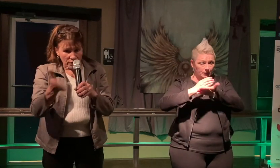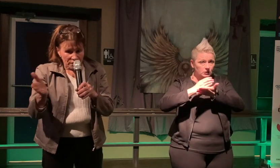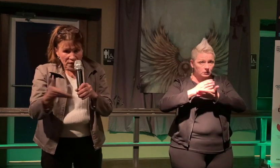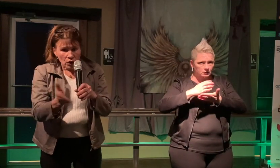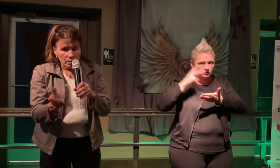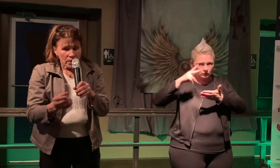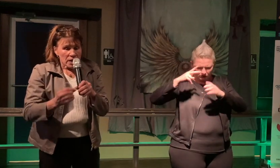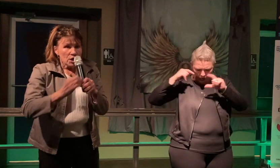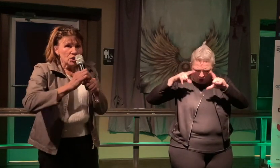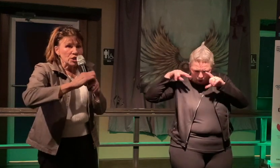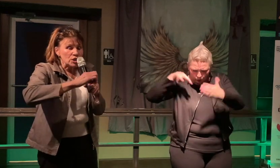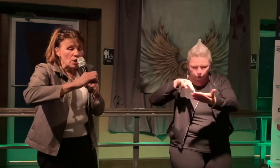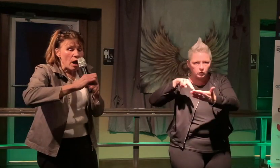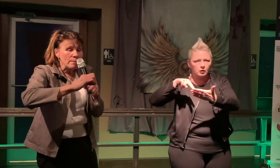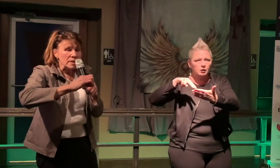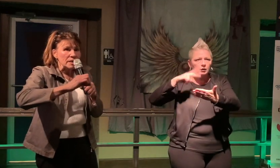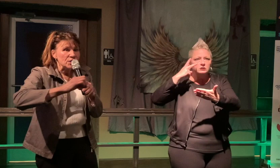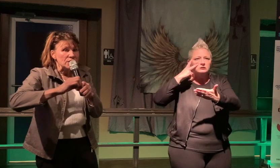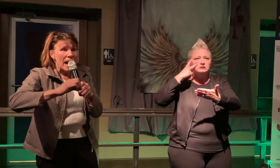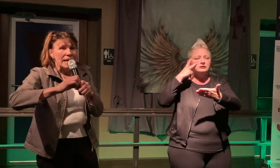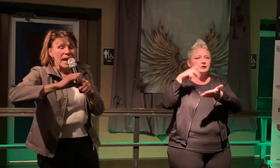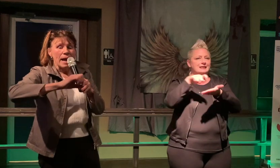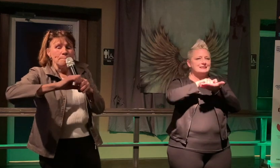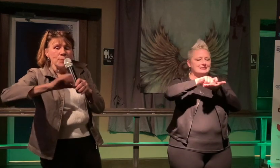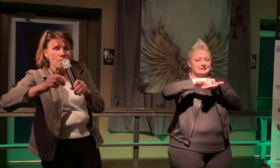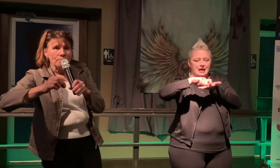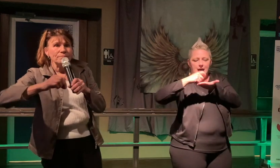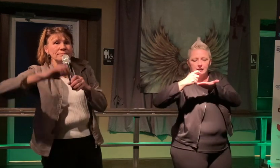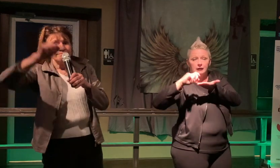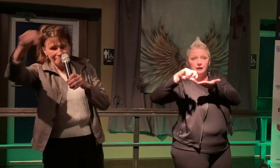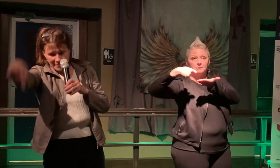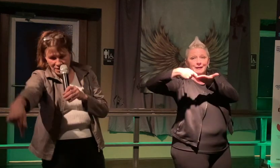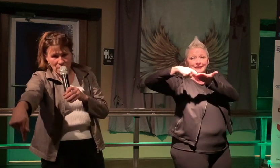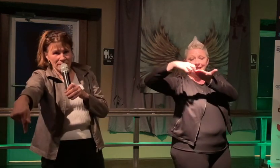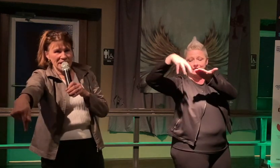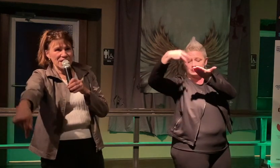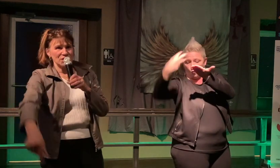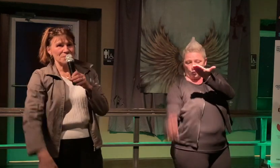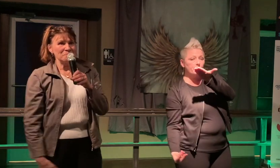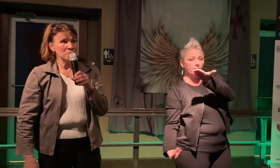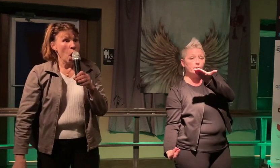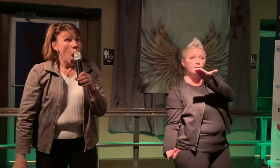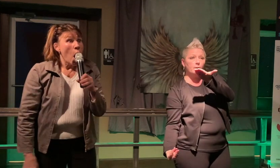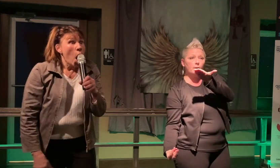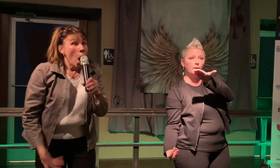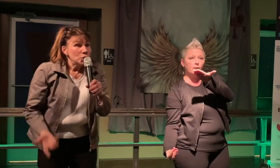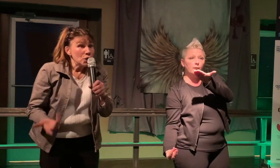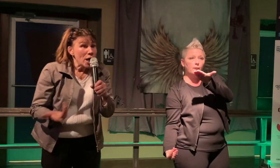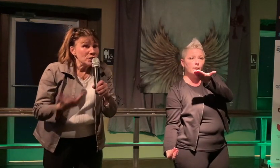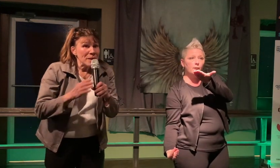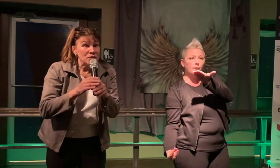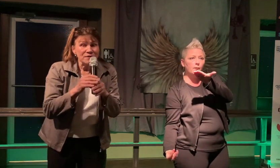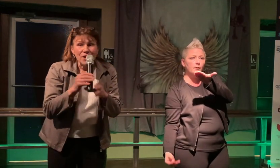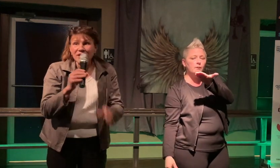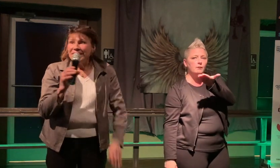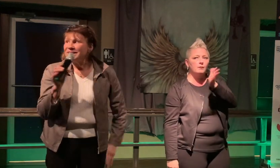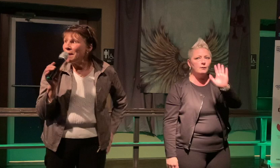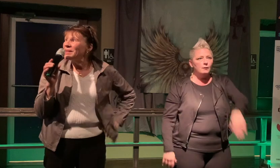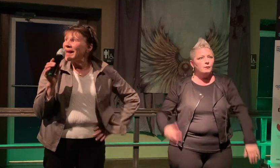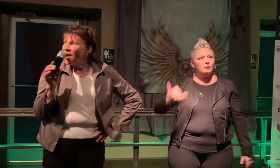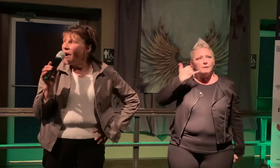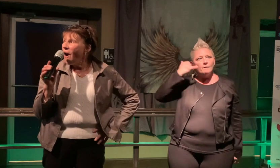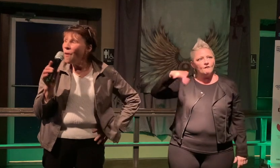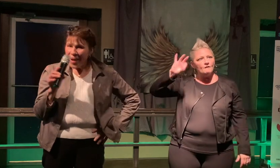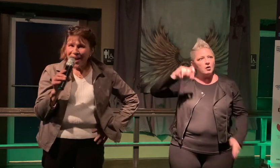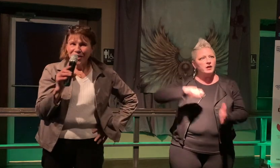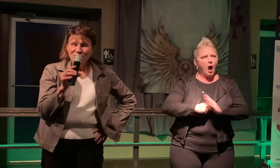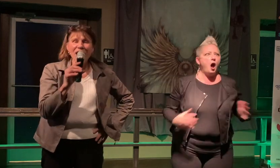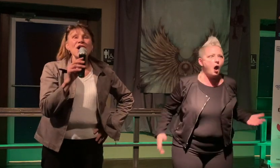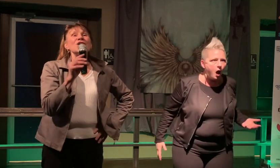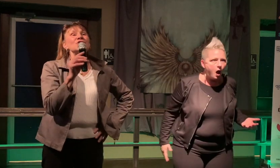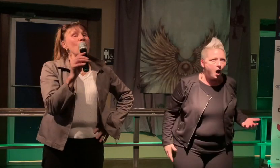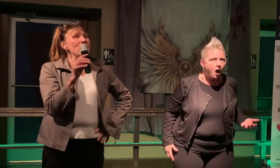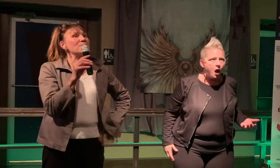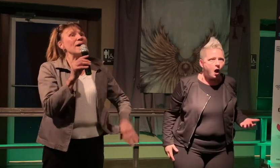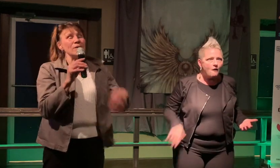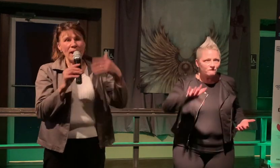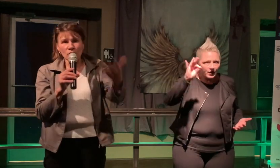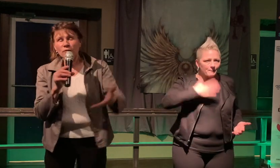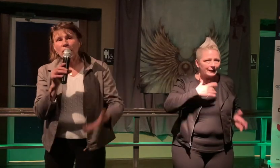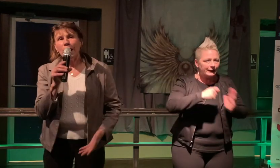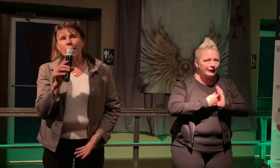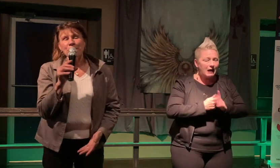the film she saw me sign and "Boop!" in went my keys. She calls me up, she found the keys! I'm like "oh my gosh!" So I ran over I got them